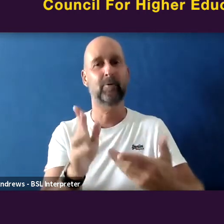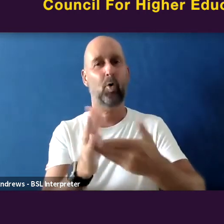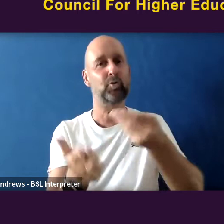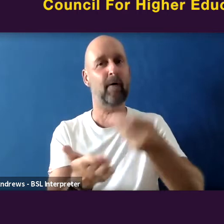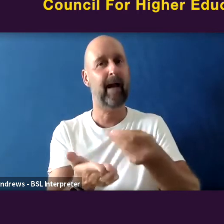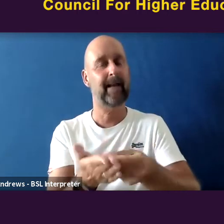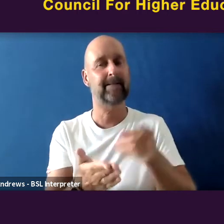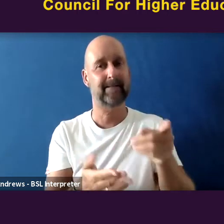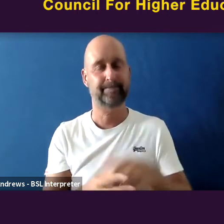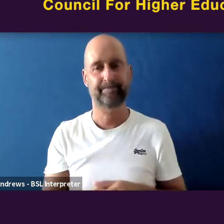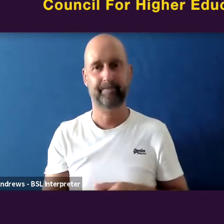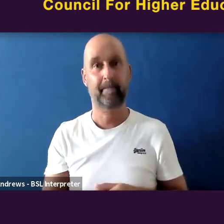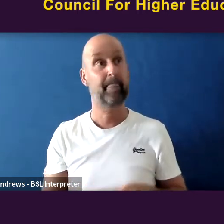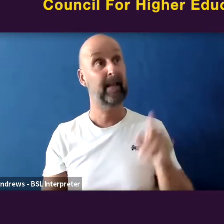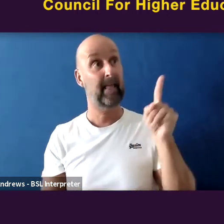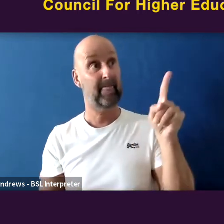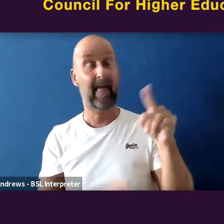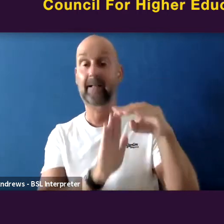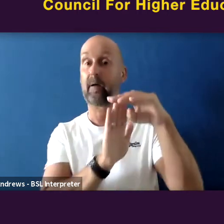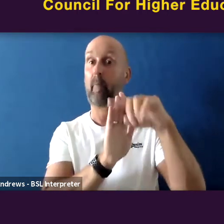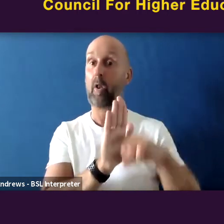We see this policy as counter intuitive,